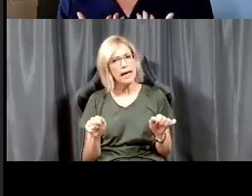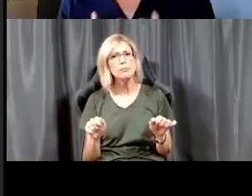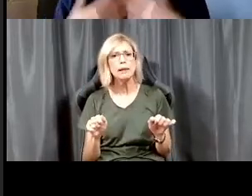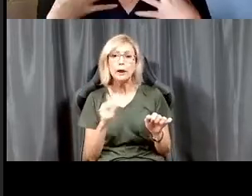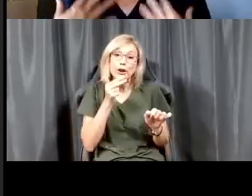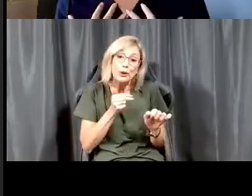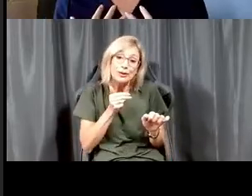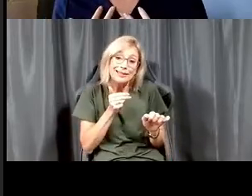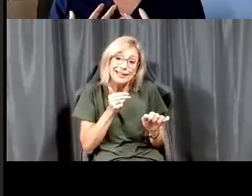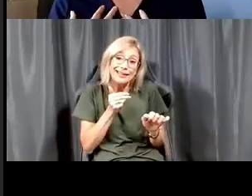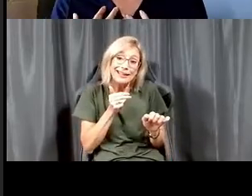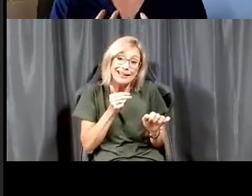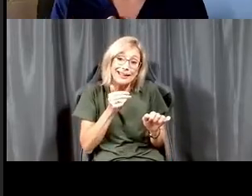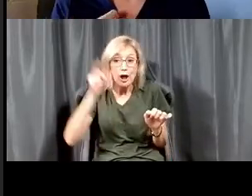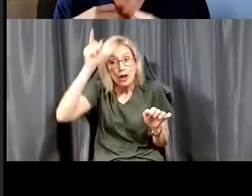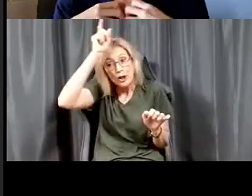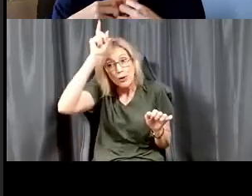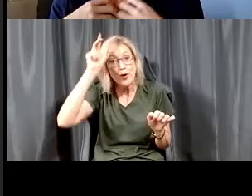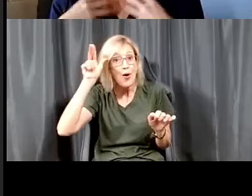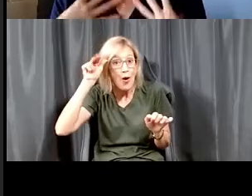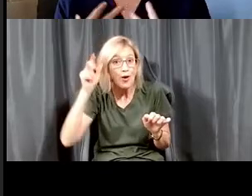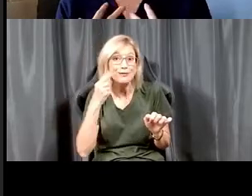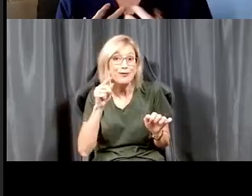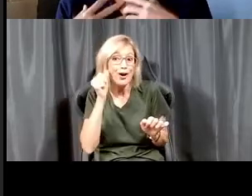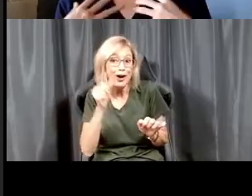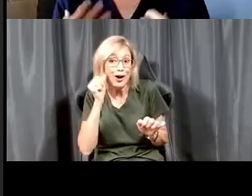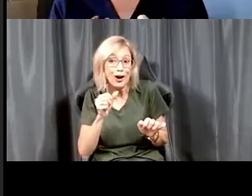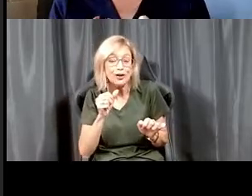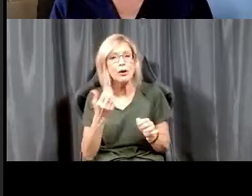and unicorns for girls or they can be baseball bats for boys.